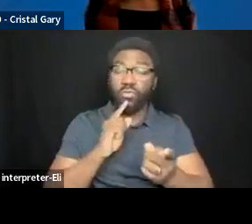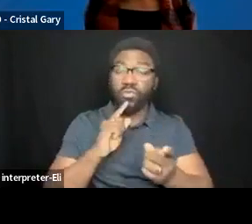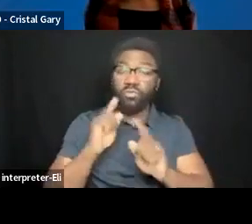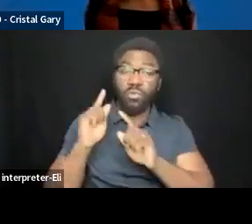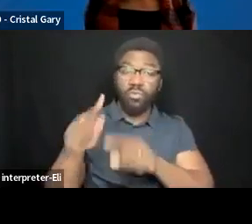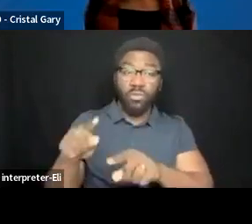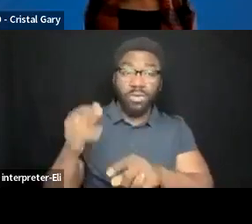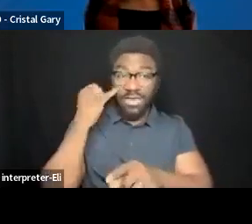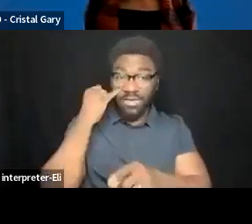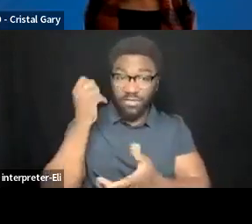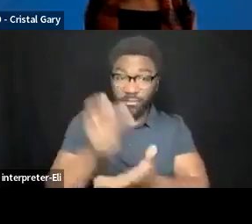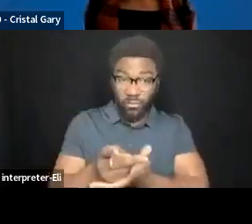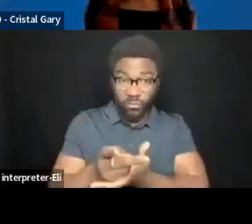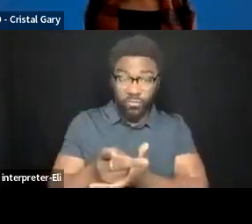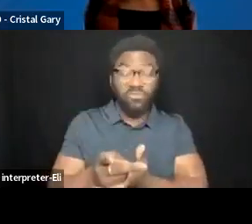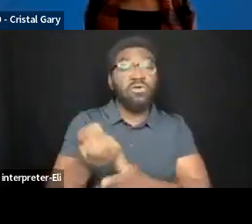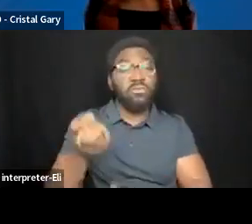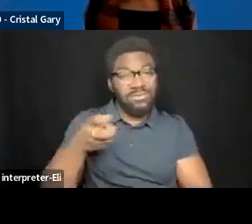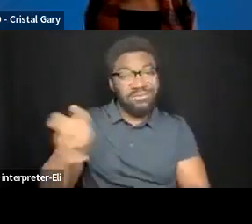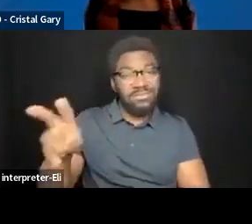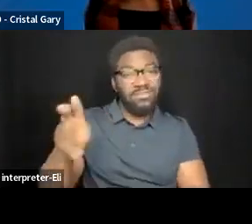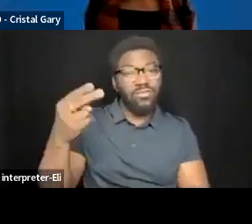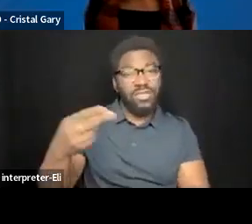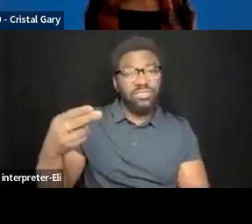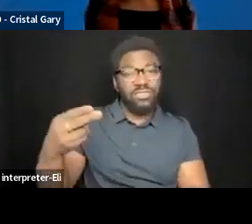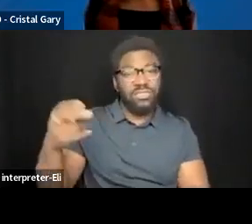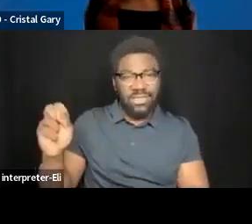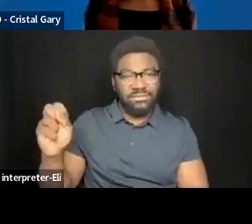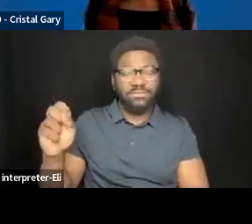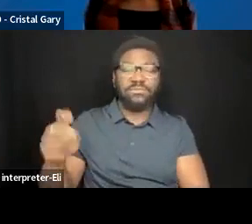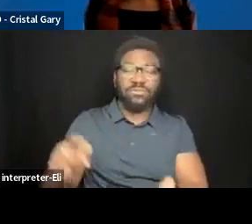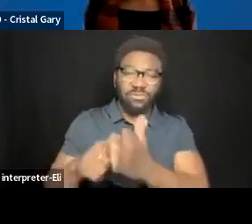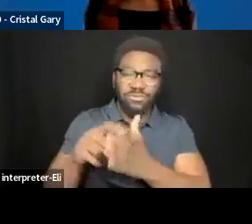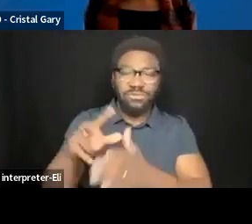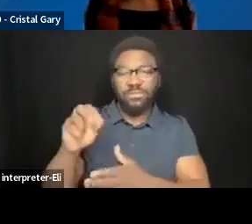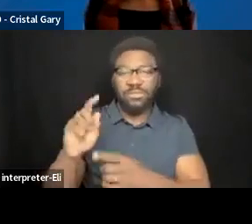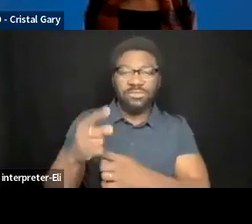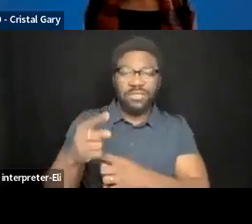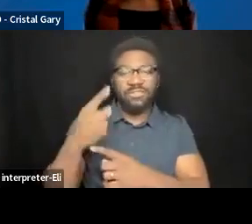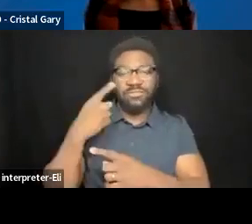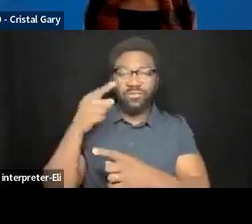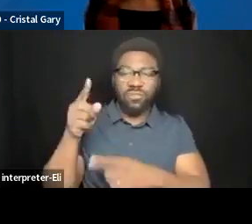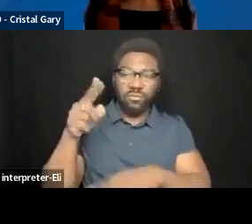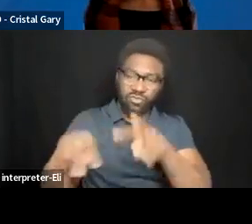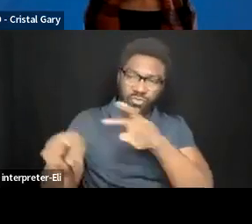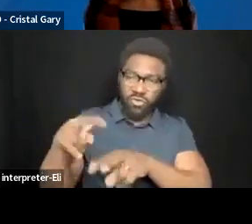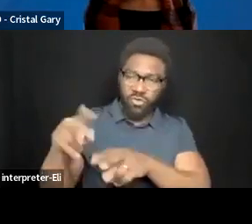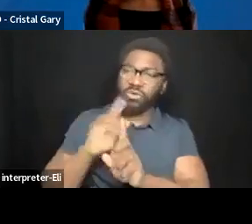to HHS. And that takes about 30 days to review and respond from HHS. That will then be published to the website.